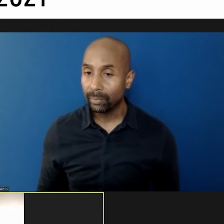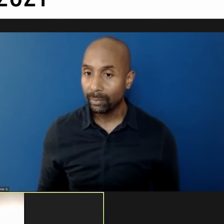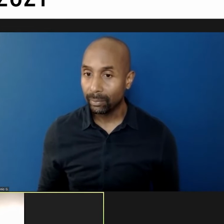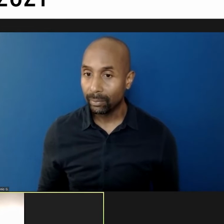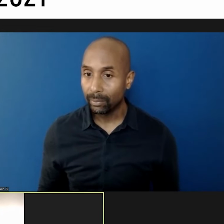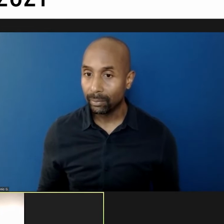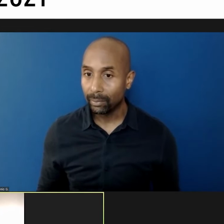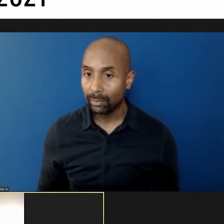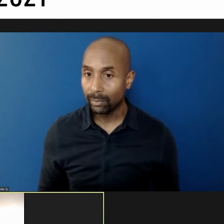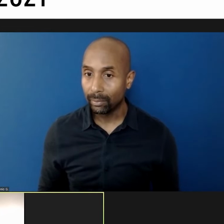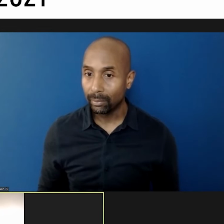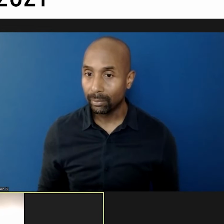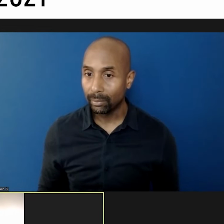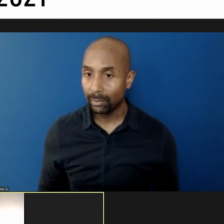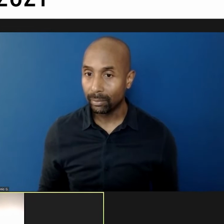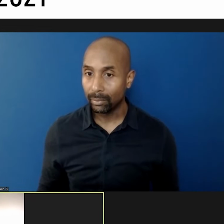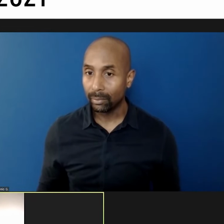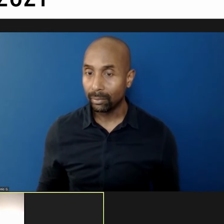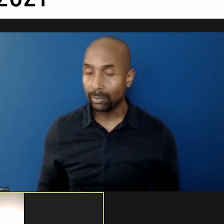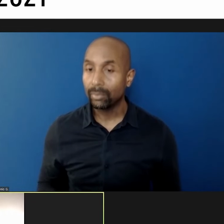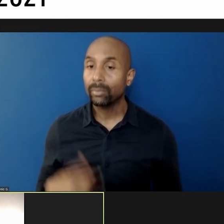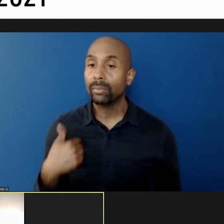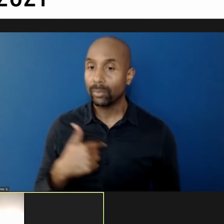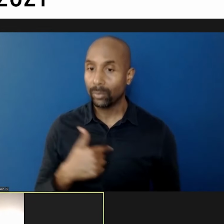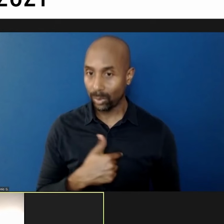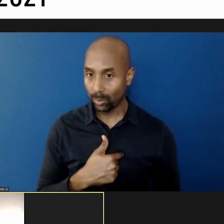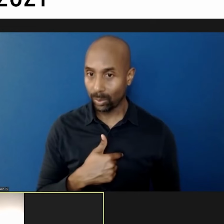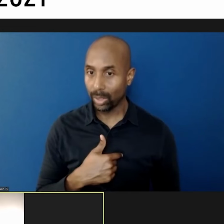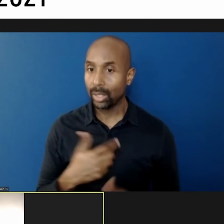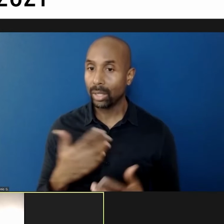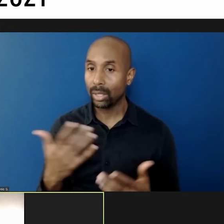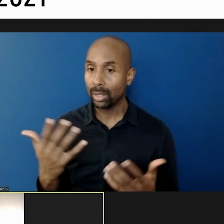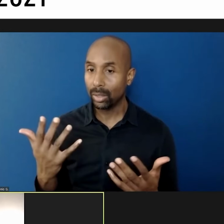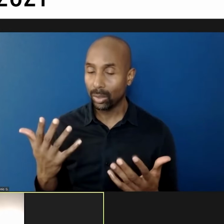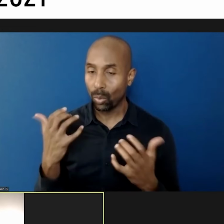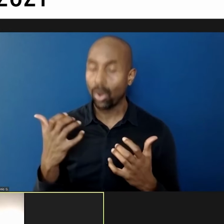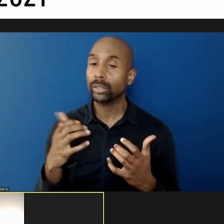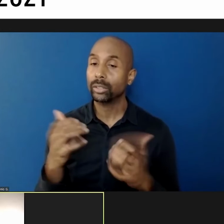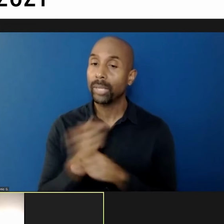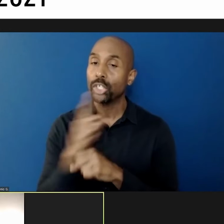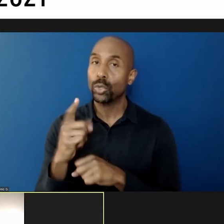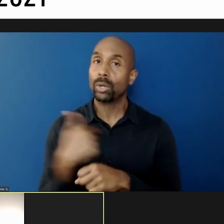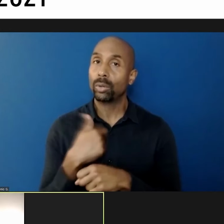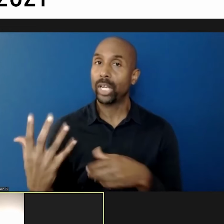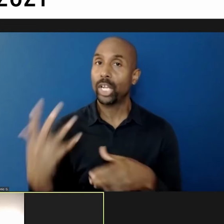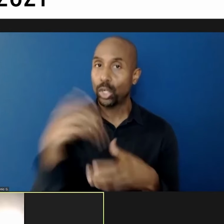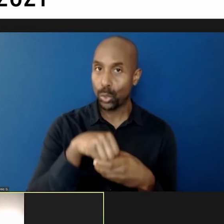the table or to discuss or to put some of the resources forward for them to participate